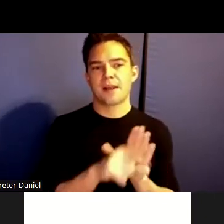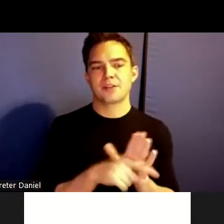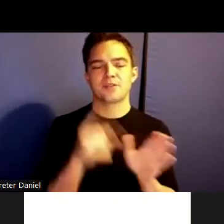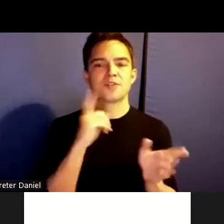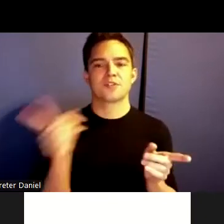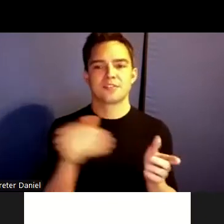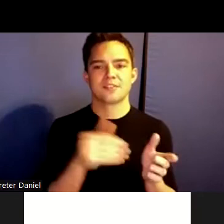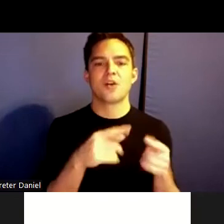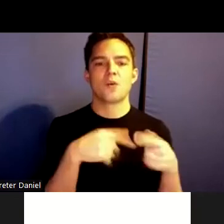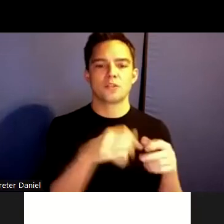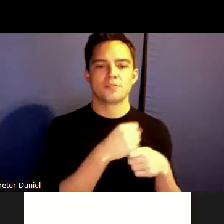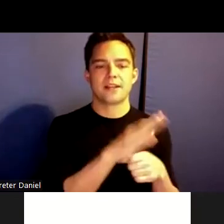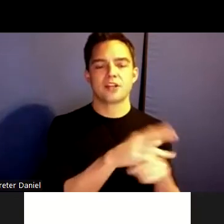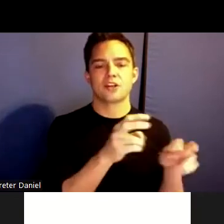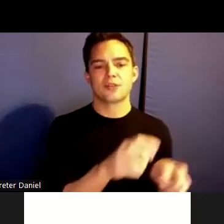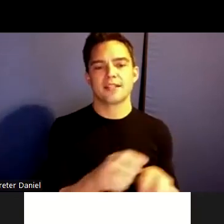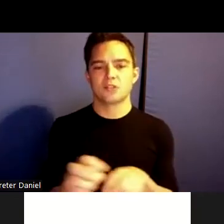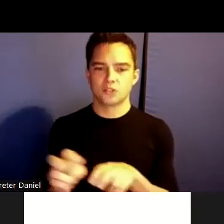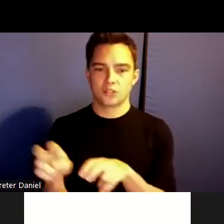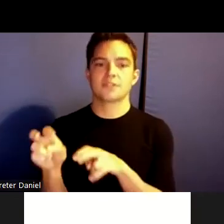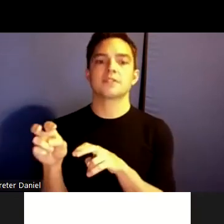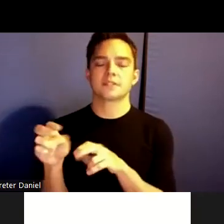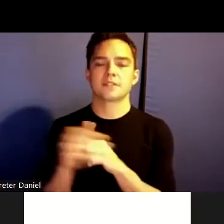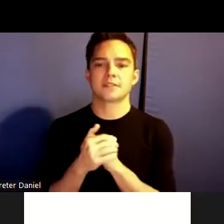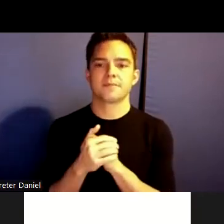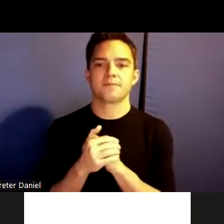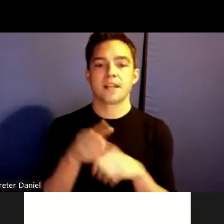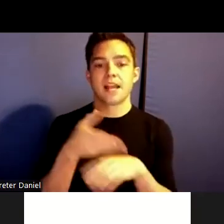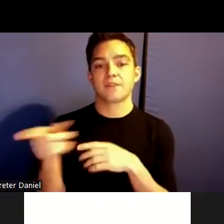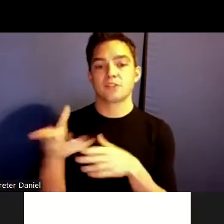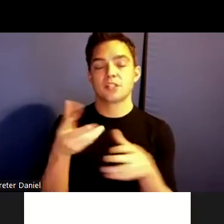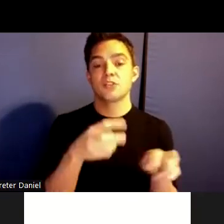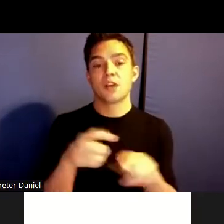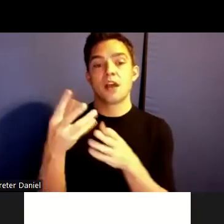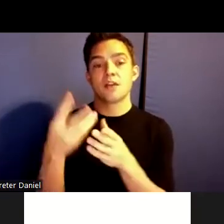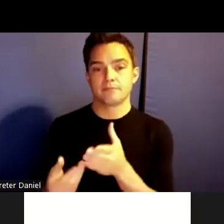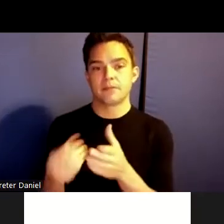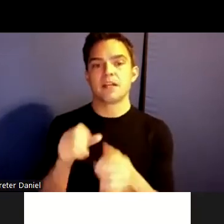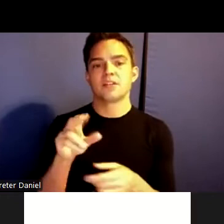transition. And after her passing, Susan was honored by a